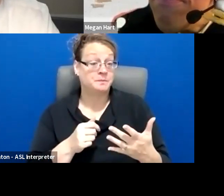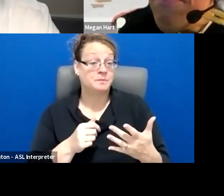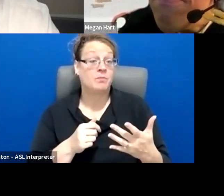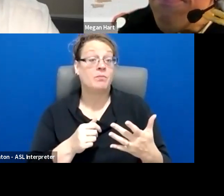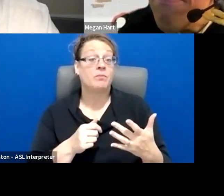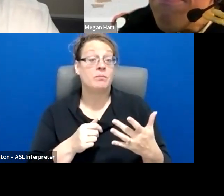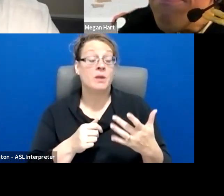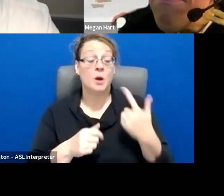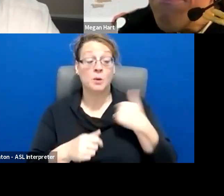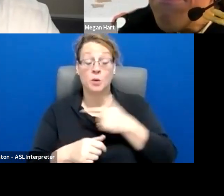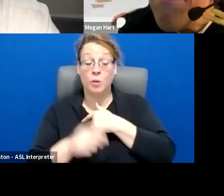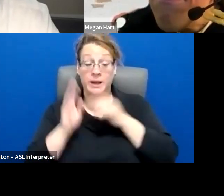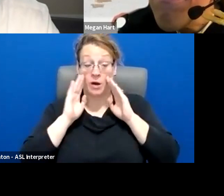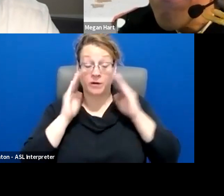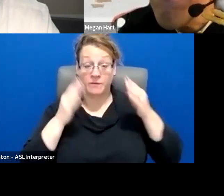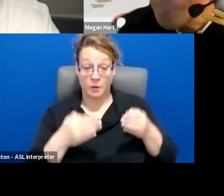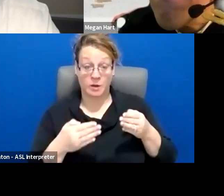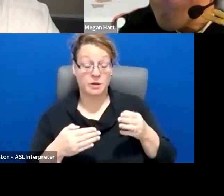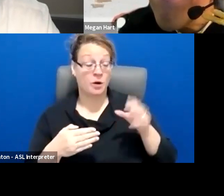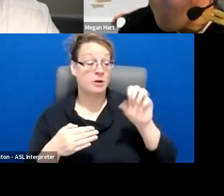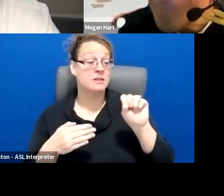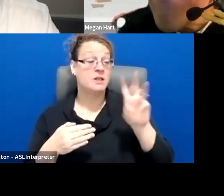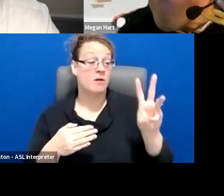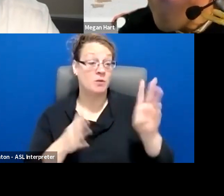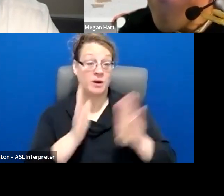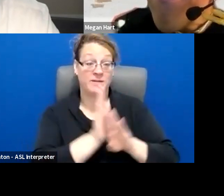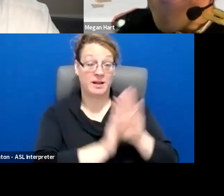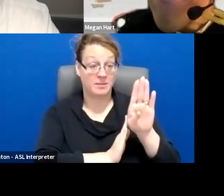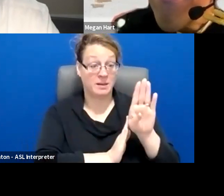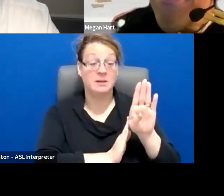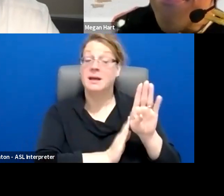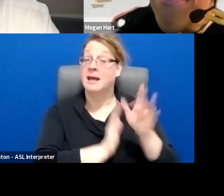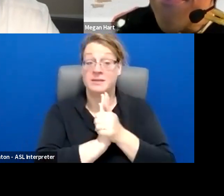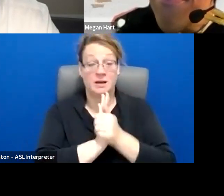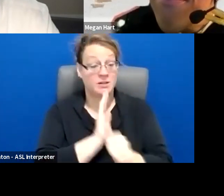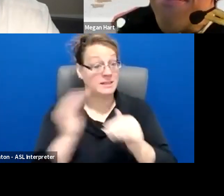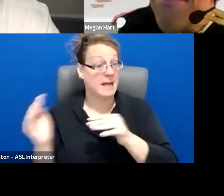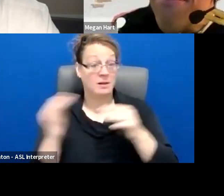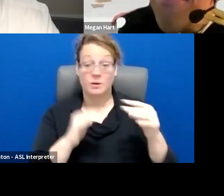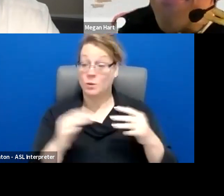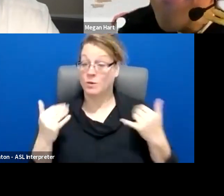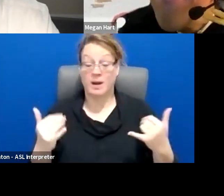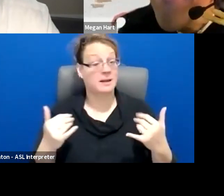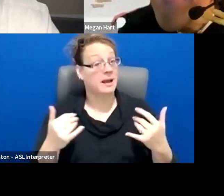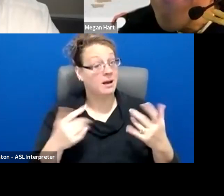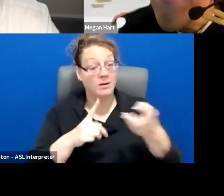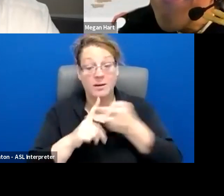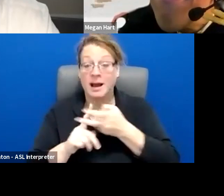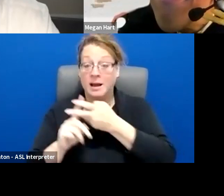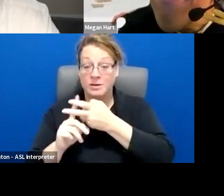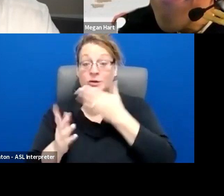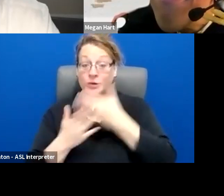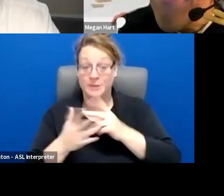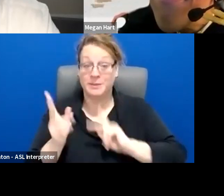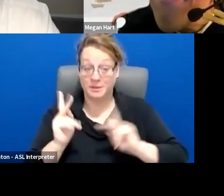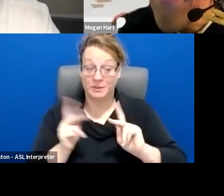There is a strong correlation to this.